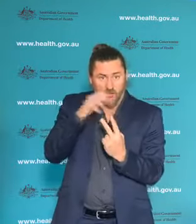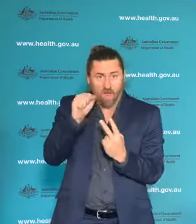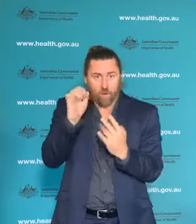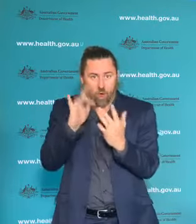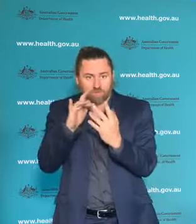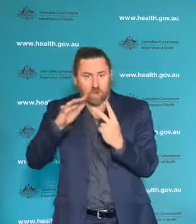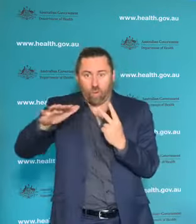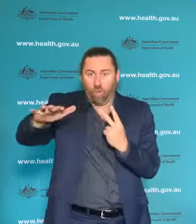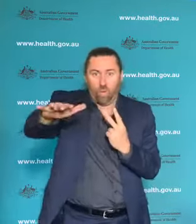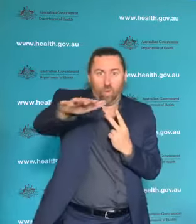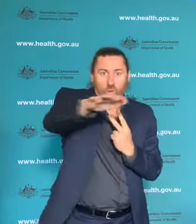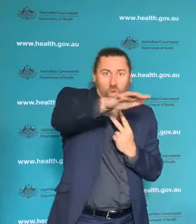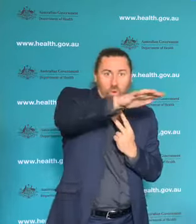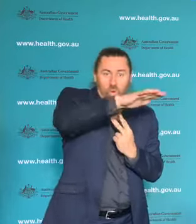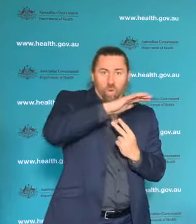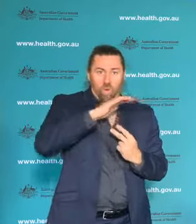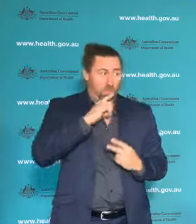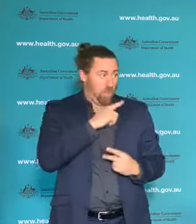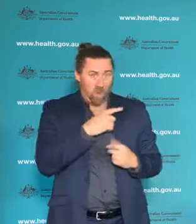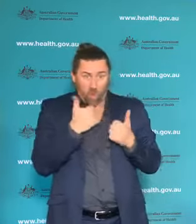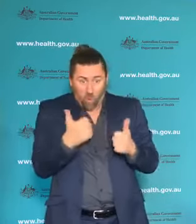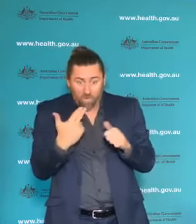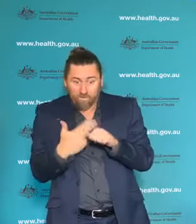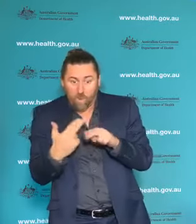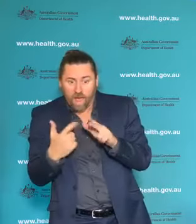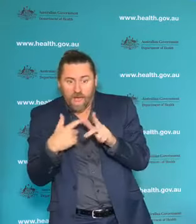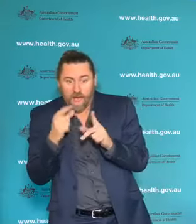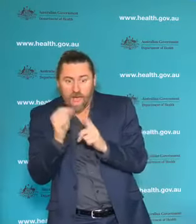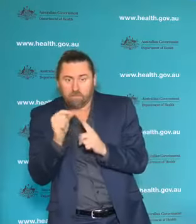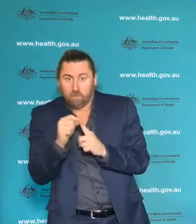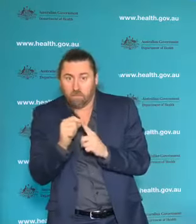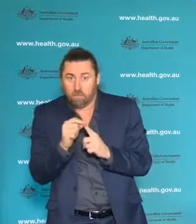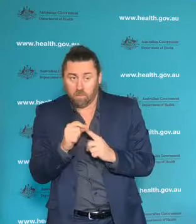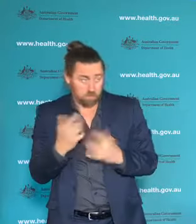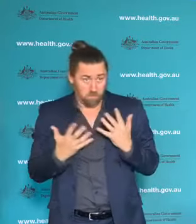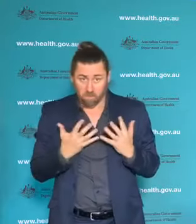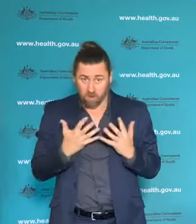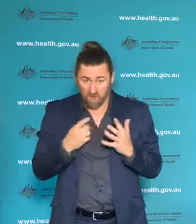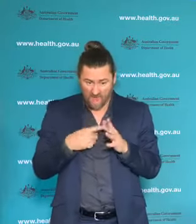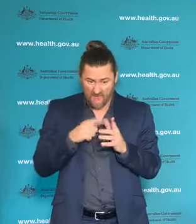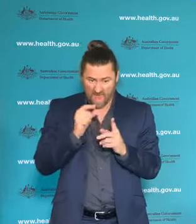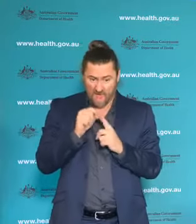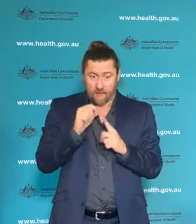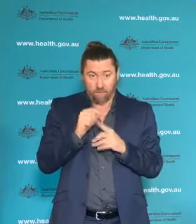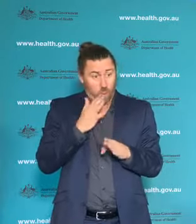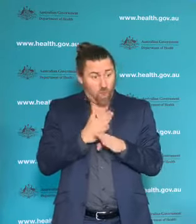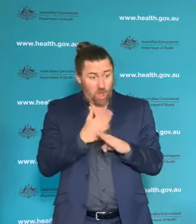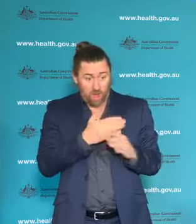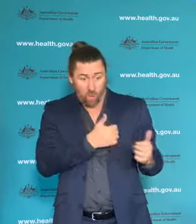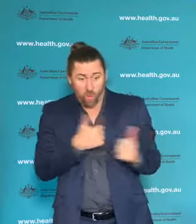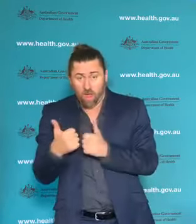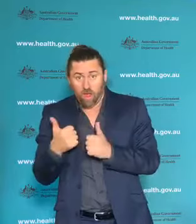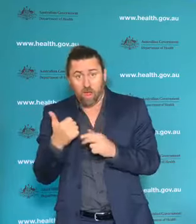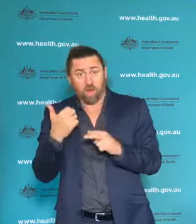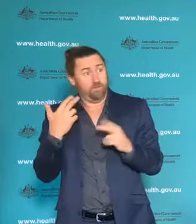milestone is this for the app and what does it say about how it actually functions in Australian society?